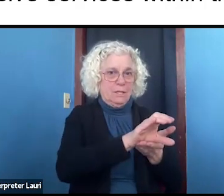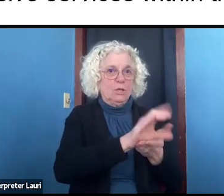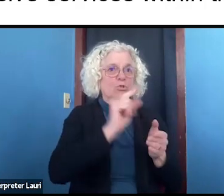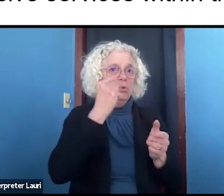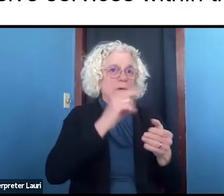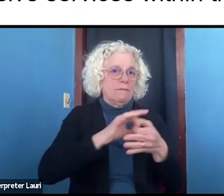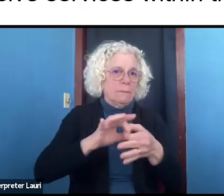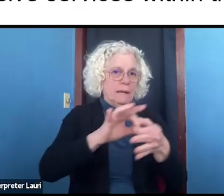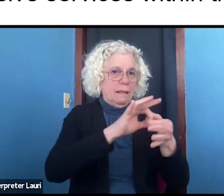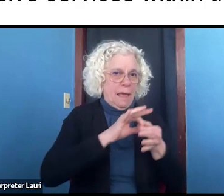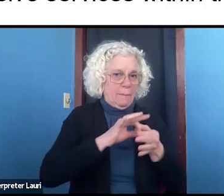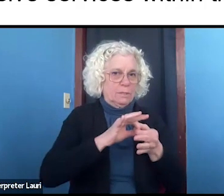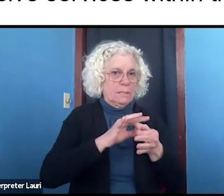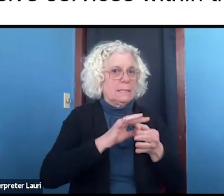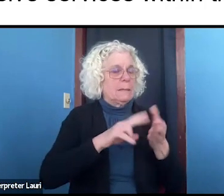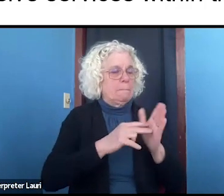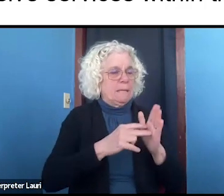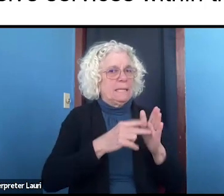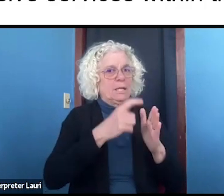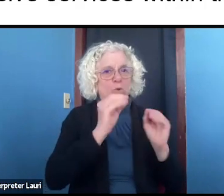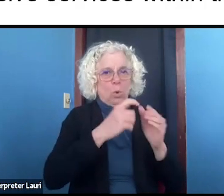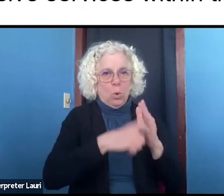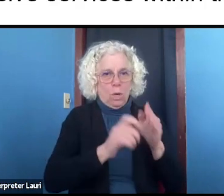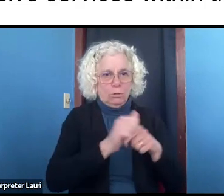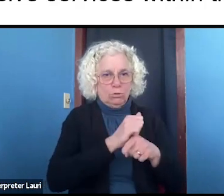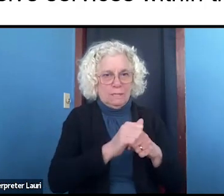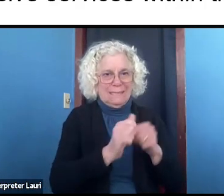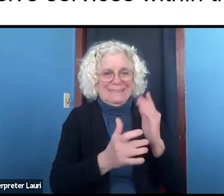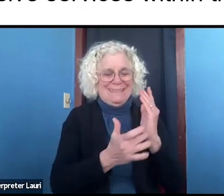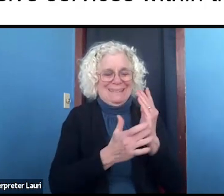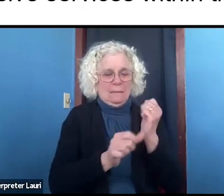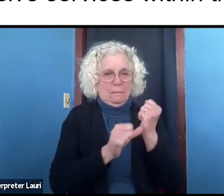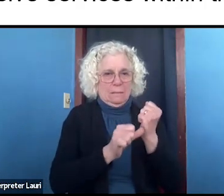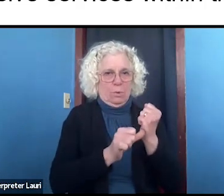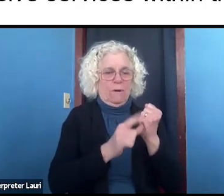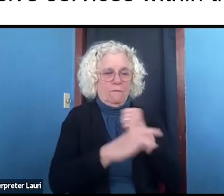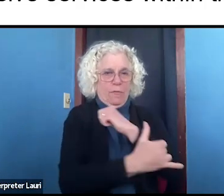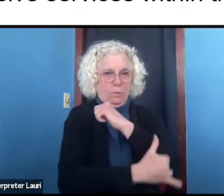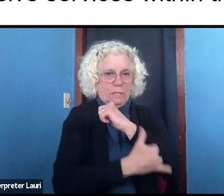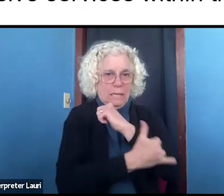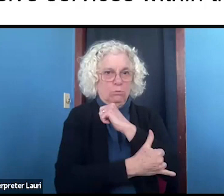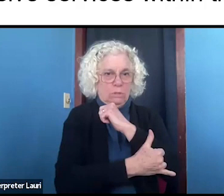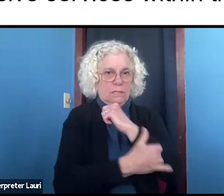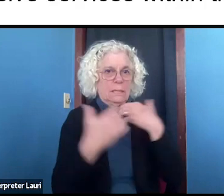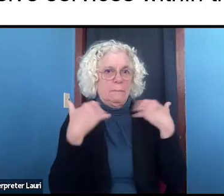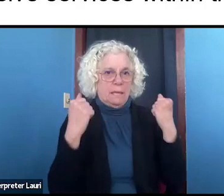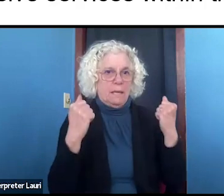no cost training, technical assistance and supportive resources. County behavioral health agencies and community providers.